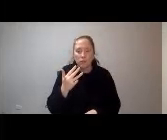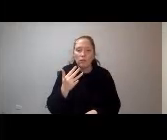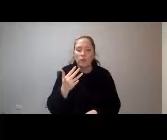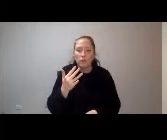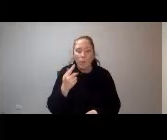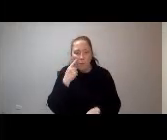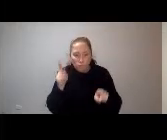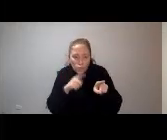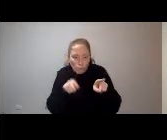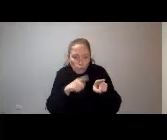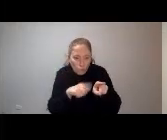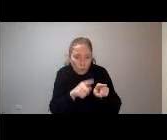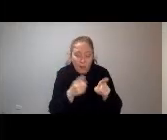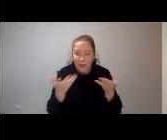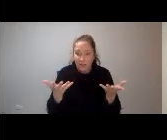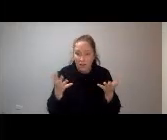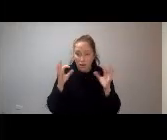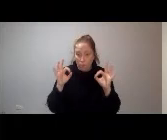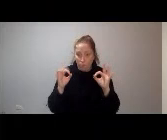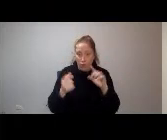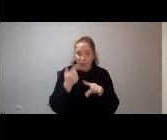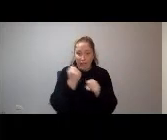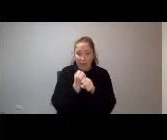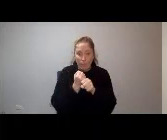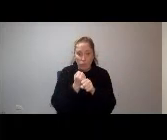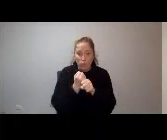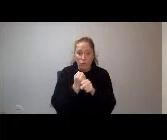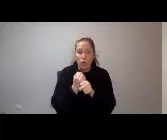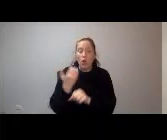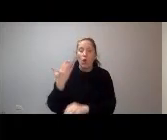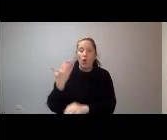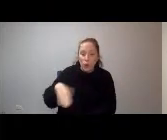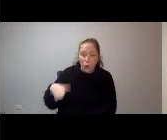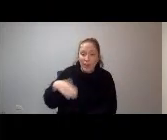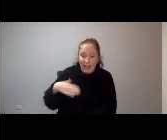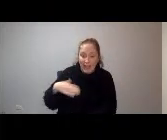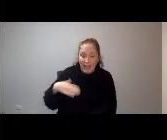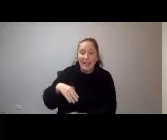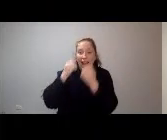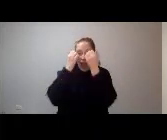of the way in which you need to develop evidence about good practice